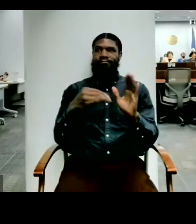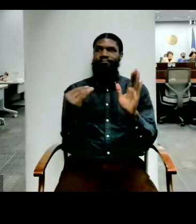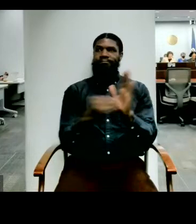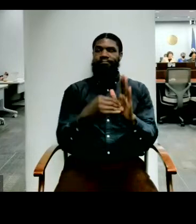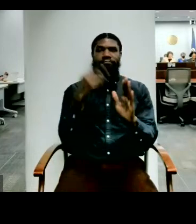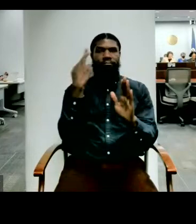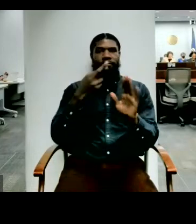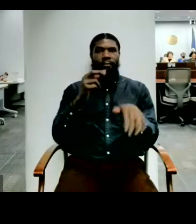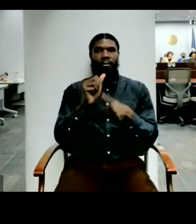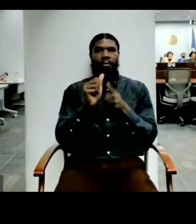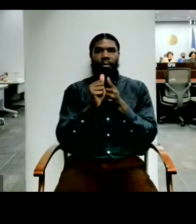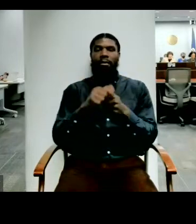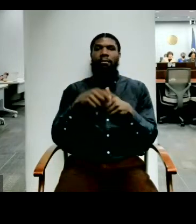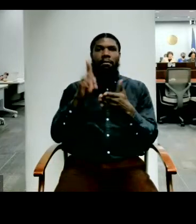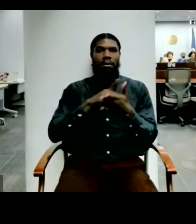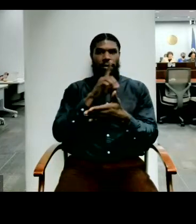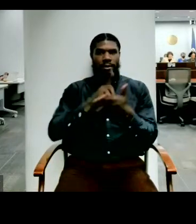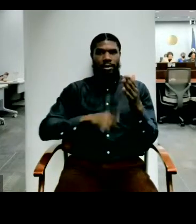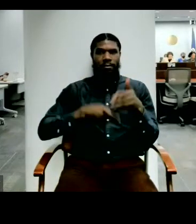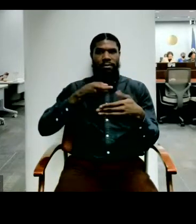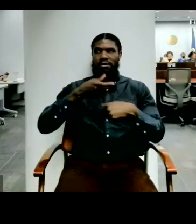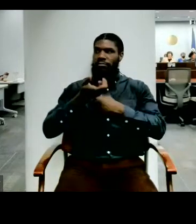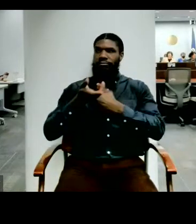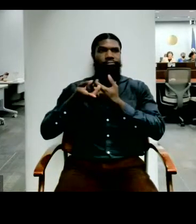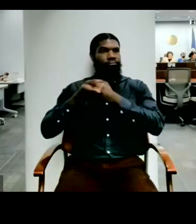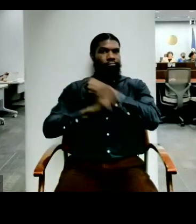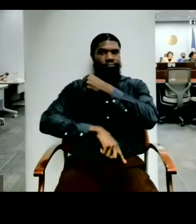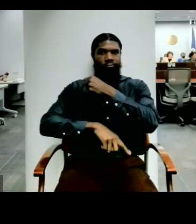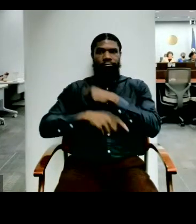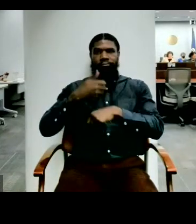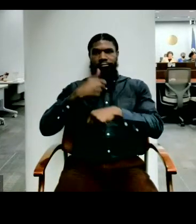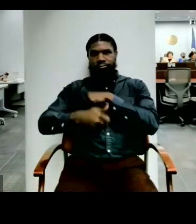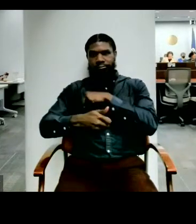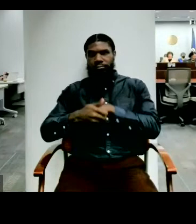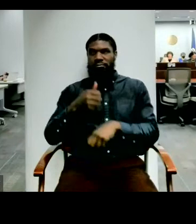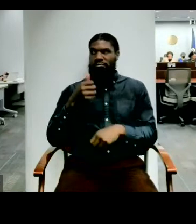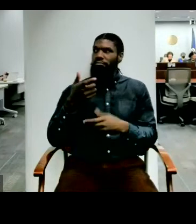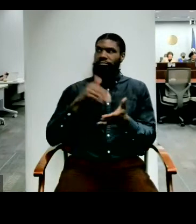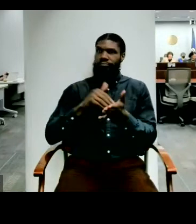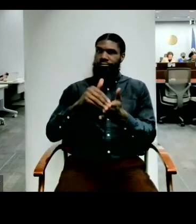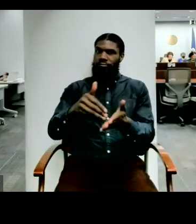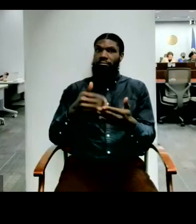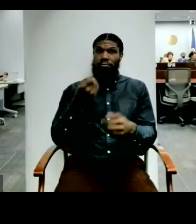discrimination in the charges that we receive and in fact it has been growing over time.